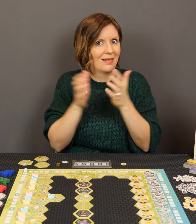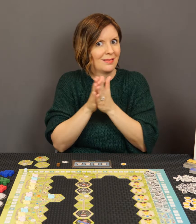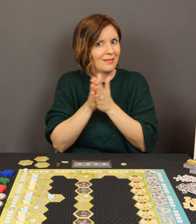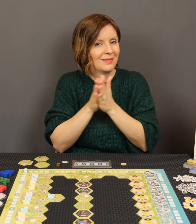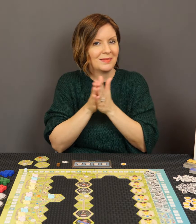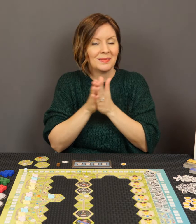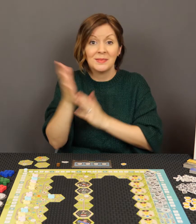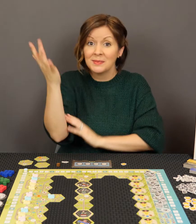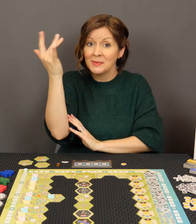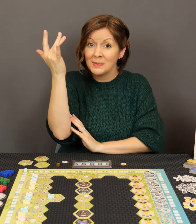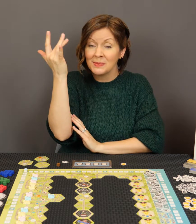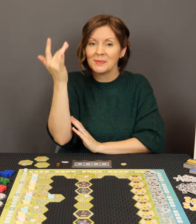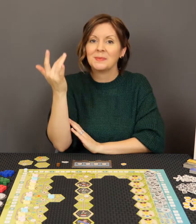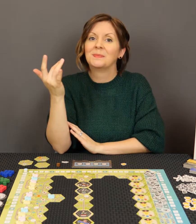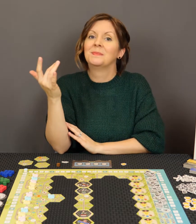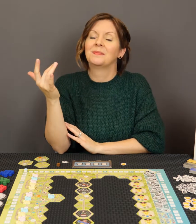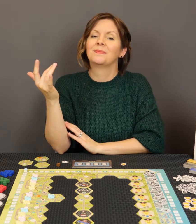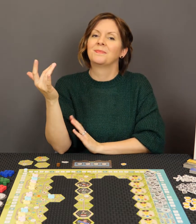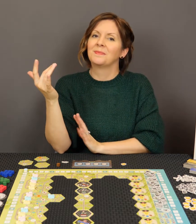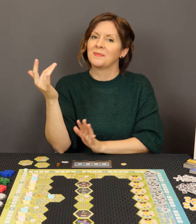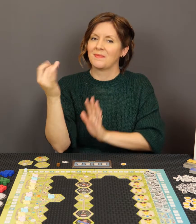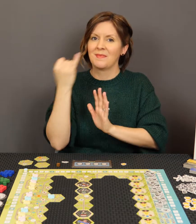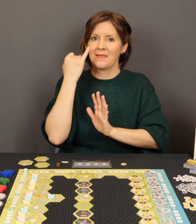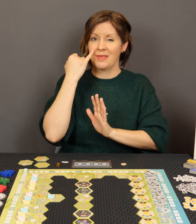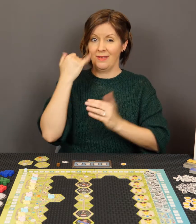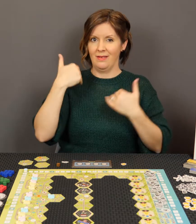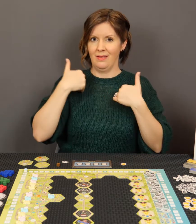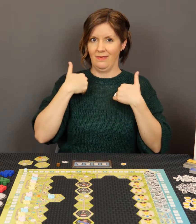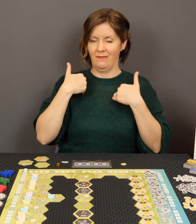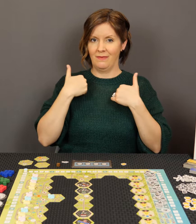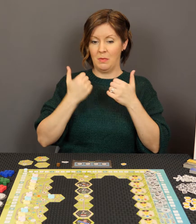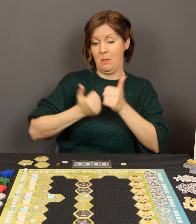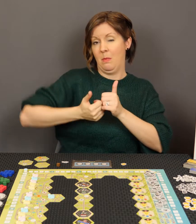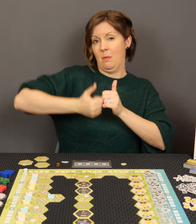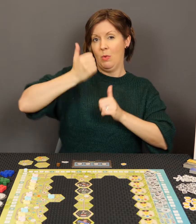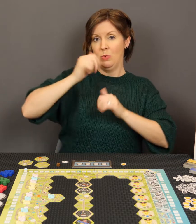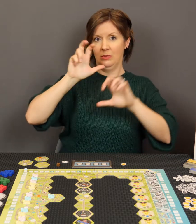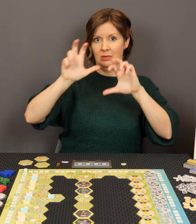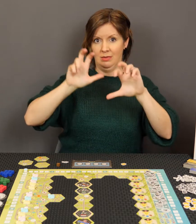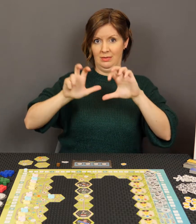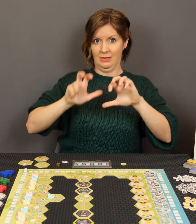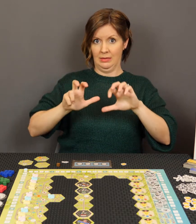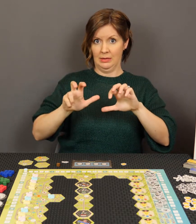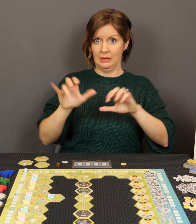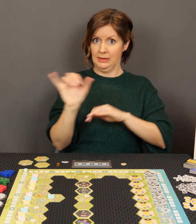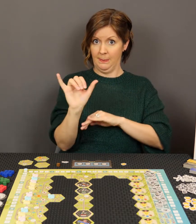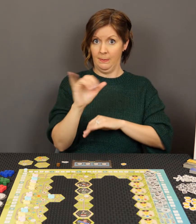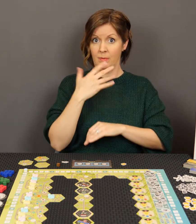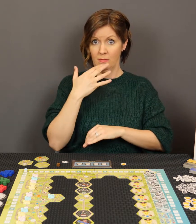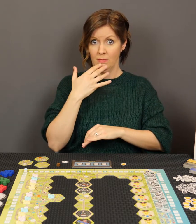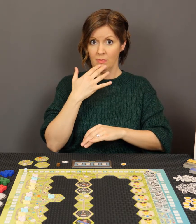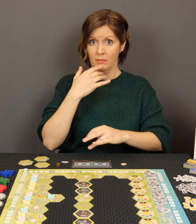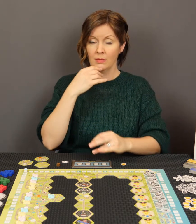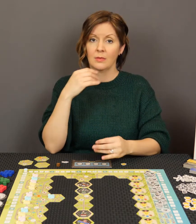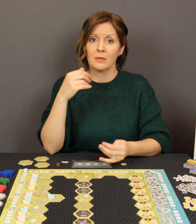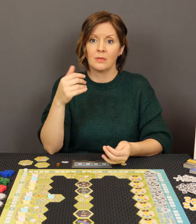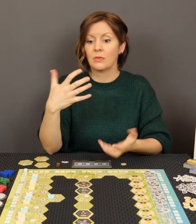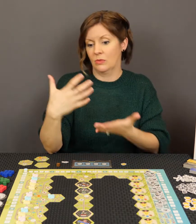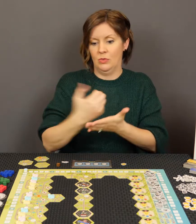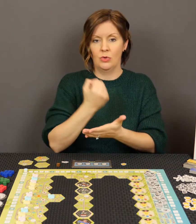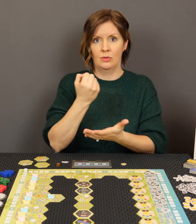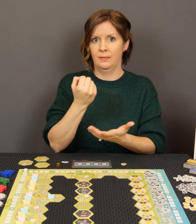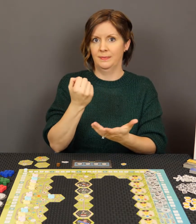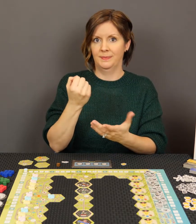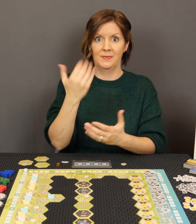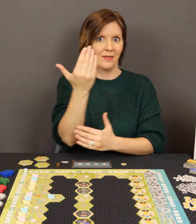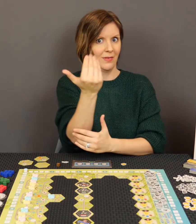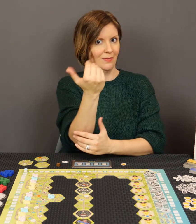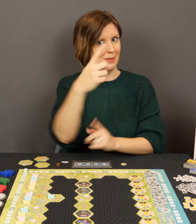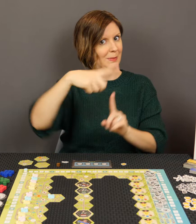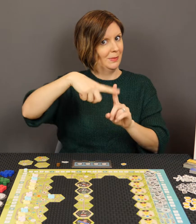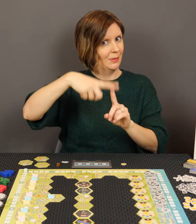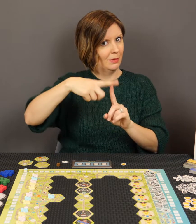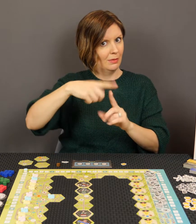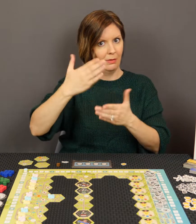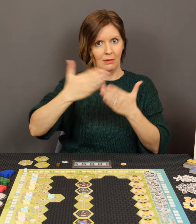want because if you have the most stocks of the same color then you earn 15 points at